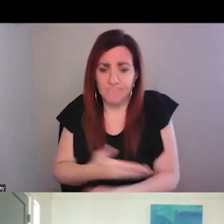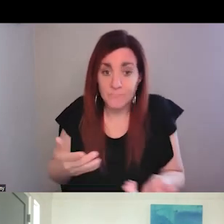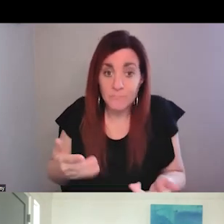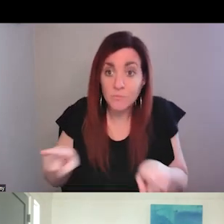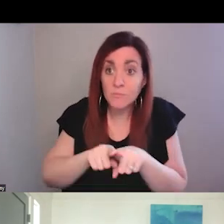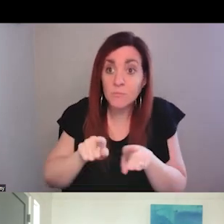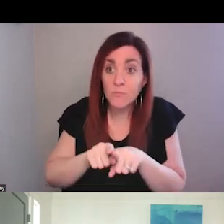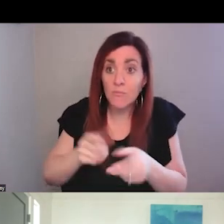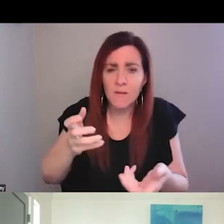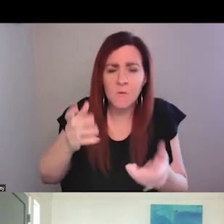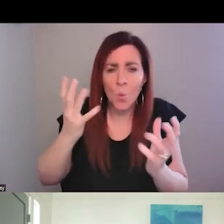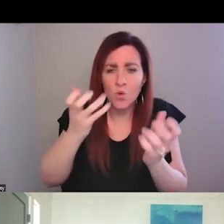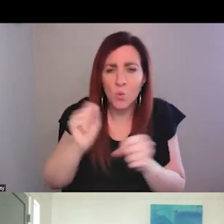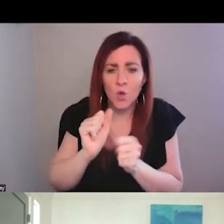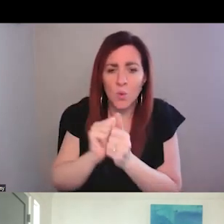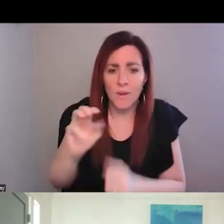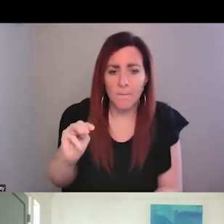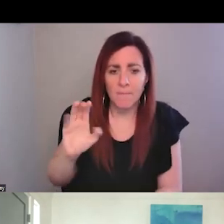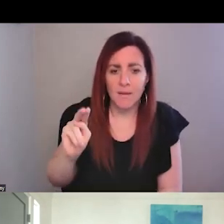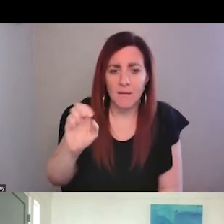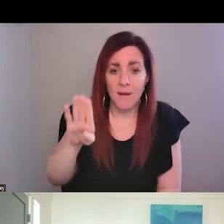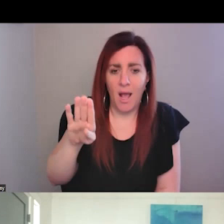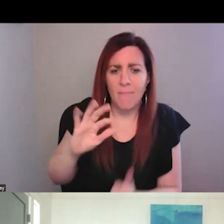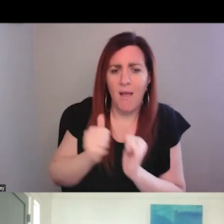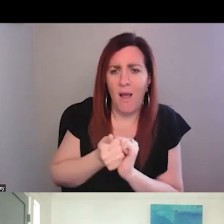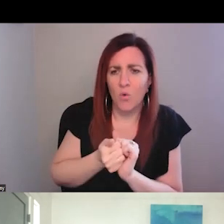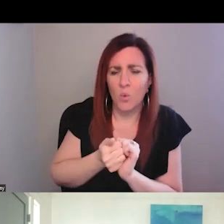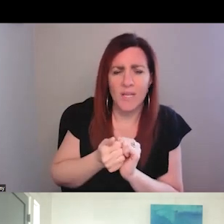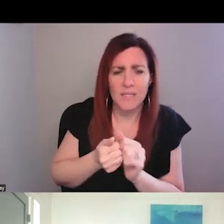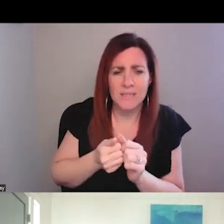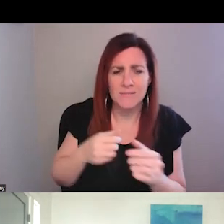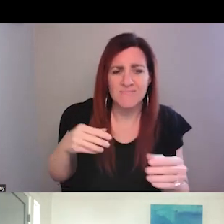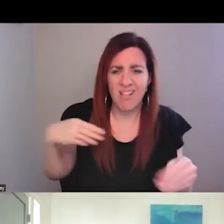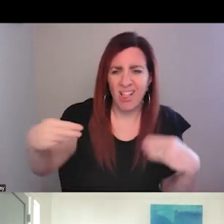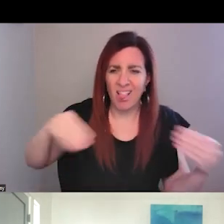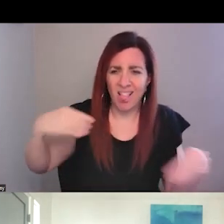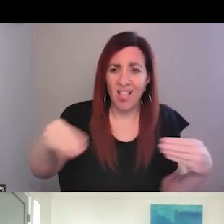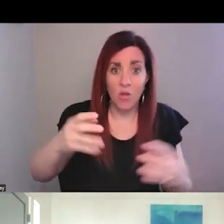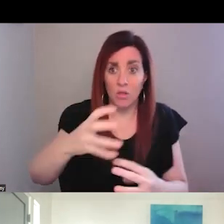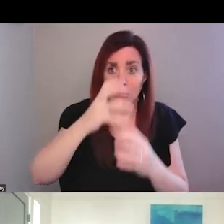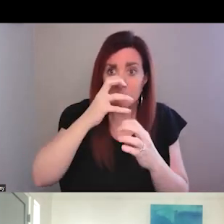WORKING WITH MCNAB TO LOSEN UP THOSE RESTRICTIONS TO EXCEPT TO